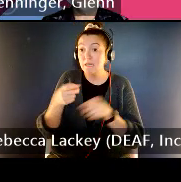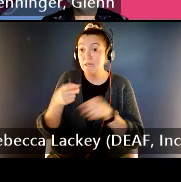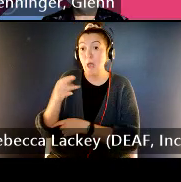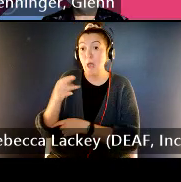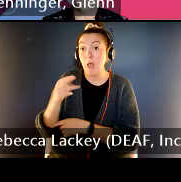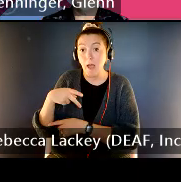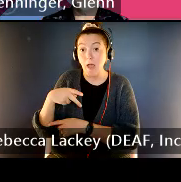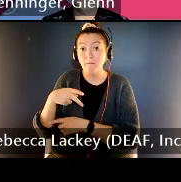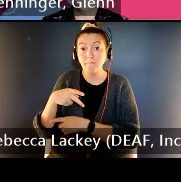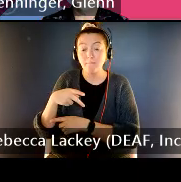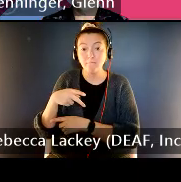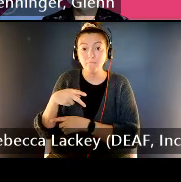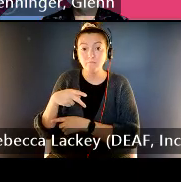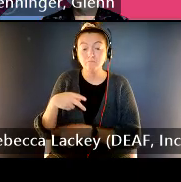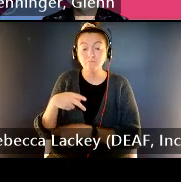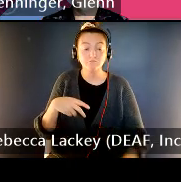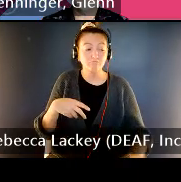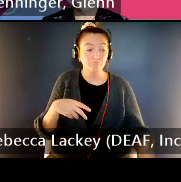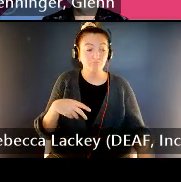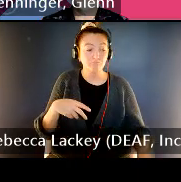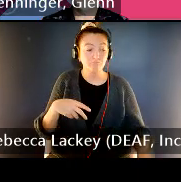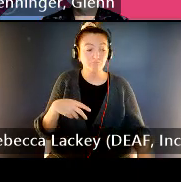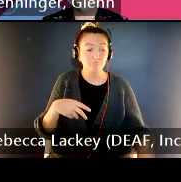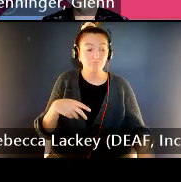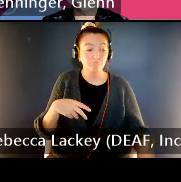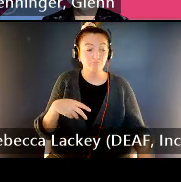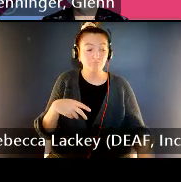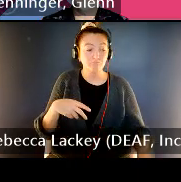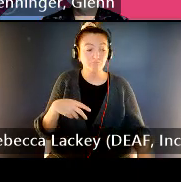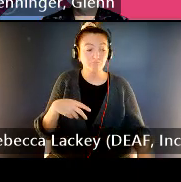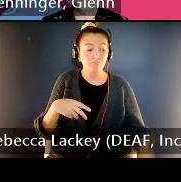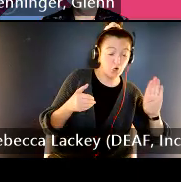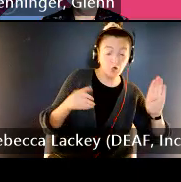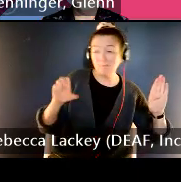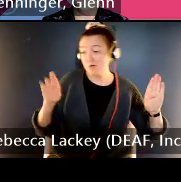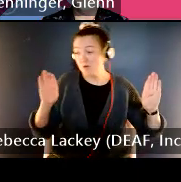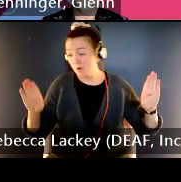nearly the curb on on the left to the curb on the right.